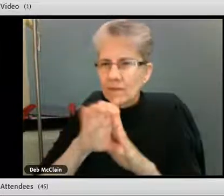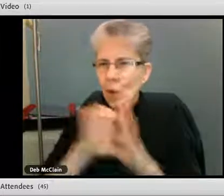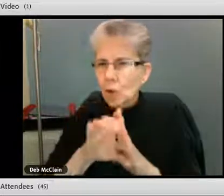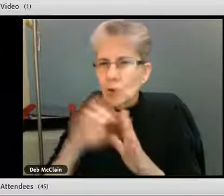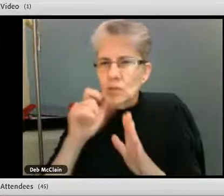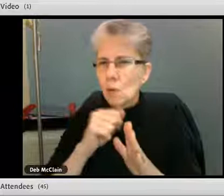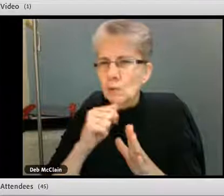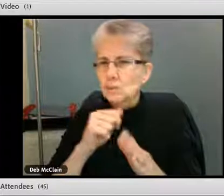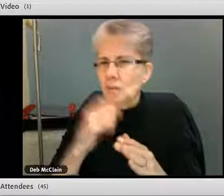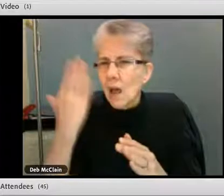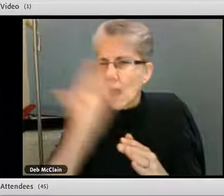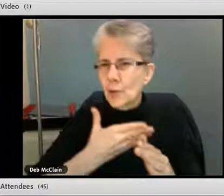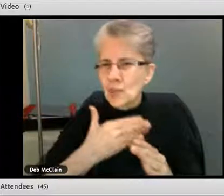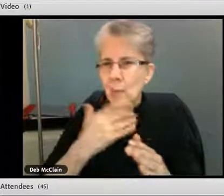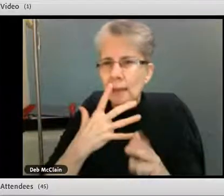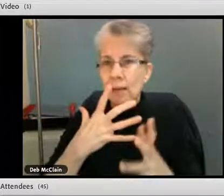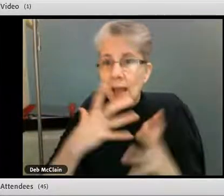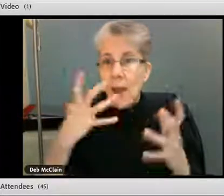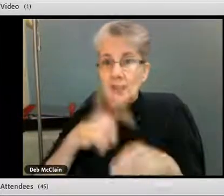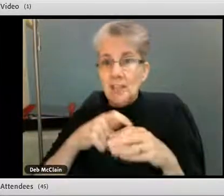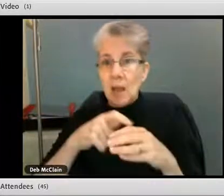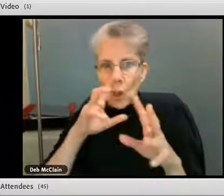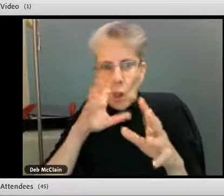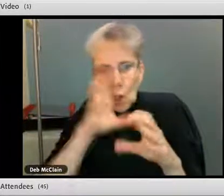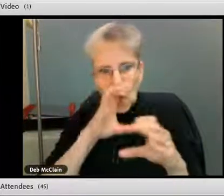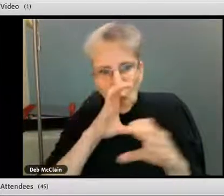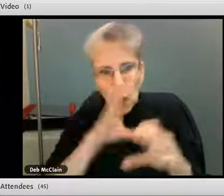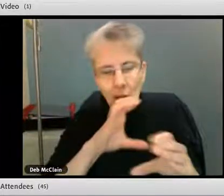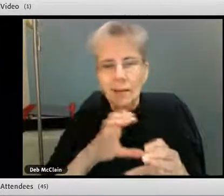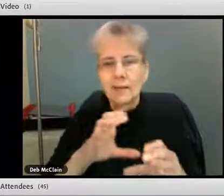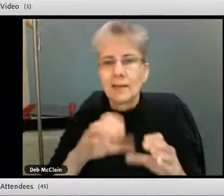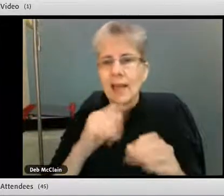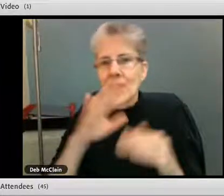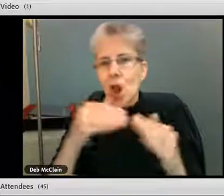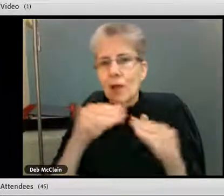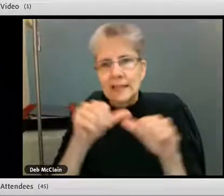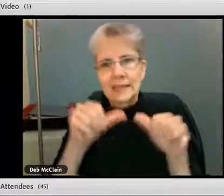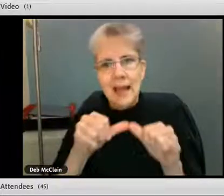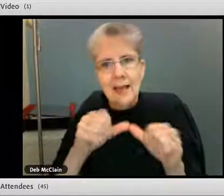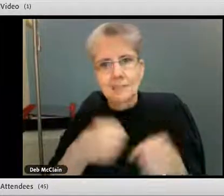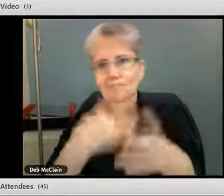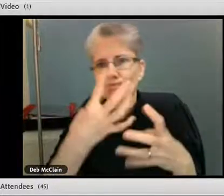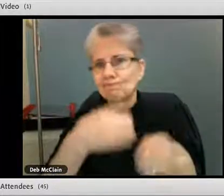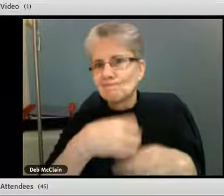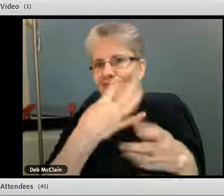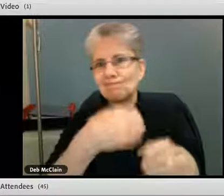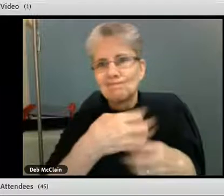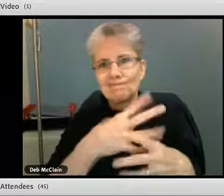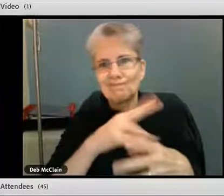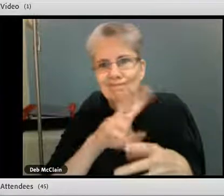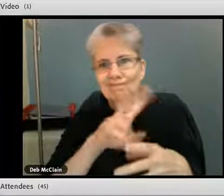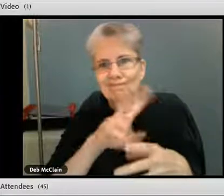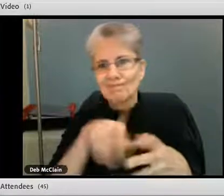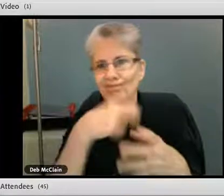looking at horrible stock photos with all of these sites. Brenda is saying the models are a little funky, and they include minorities.